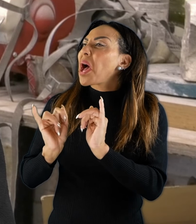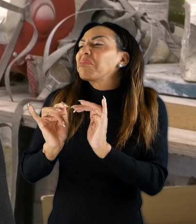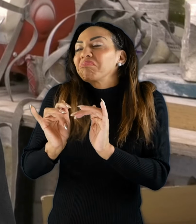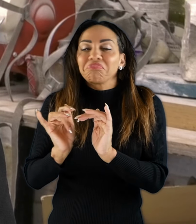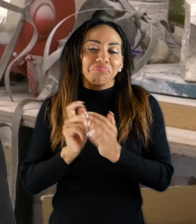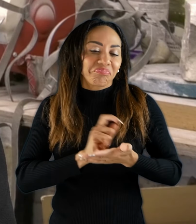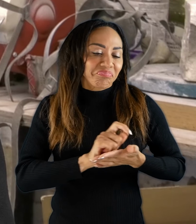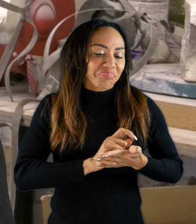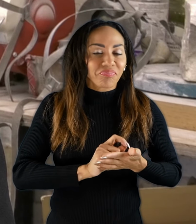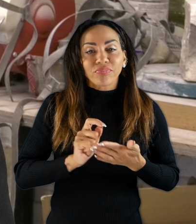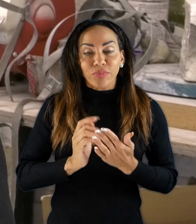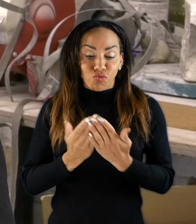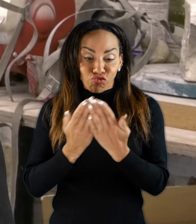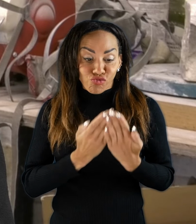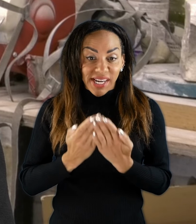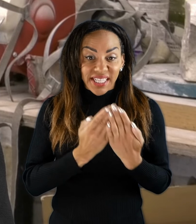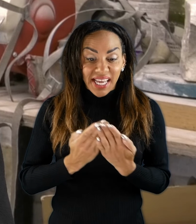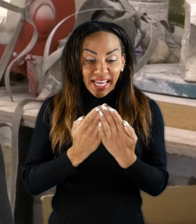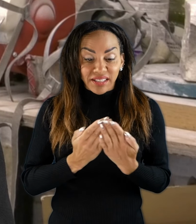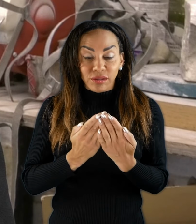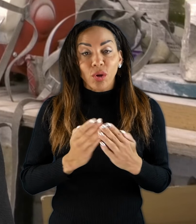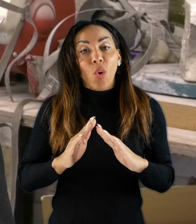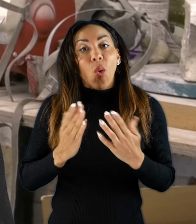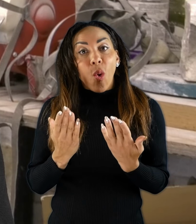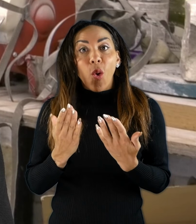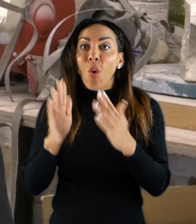and reading when the weather wasn't bad. I was outside exploring the world,